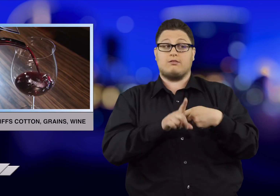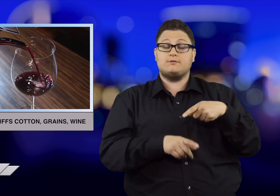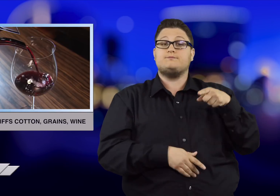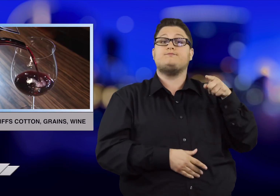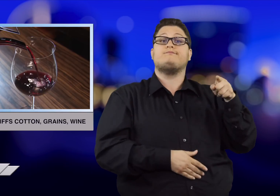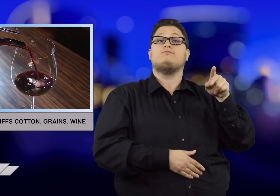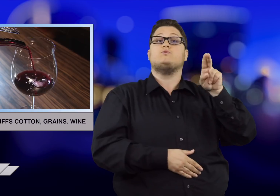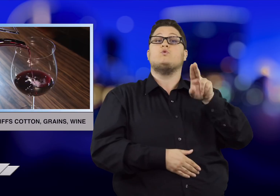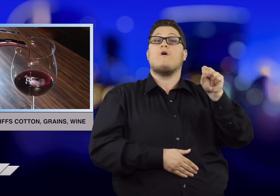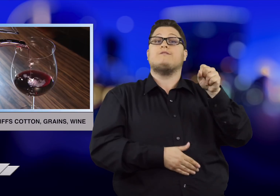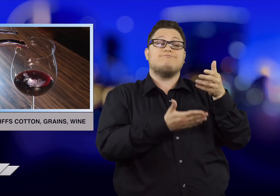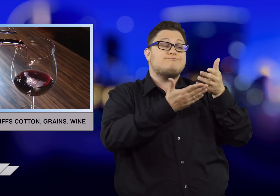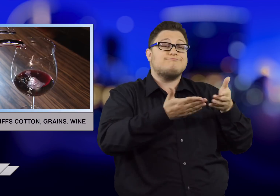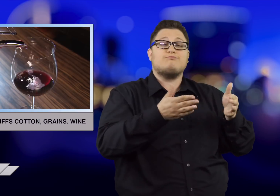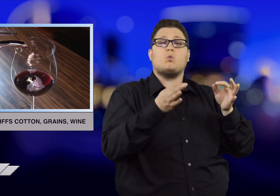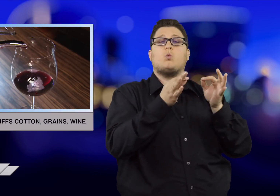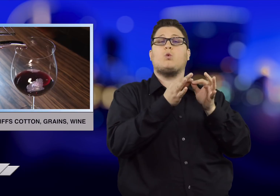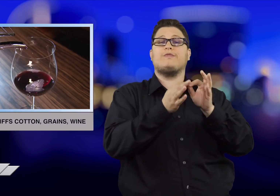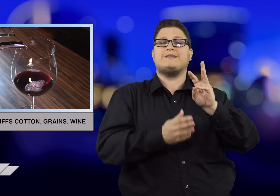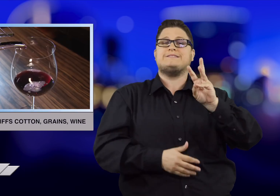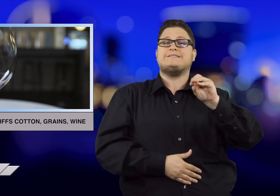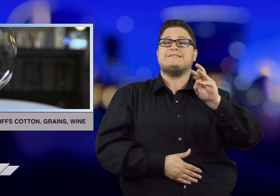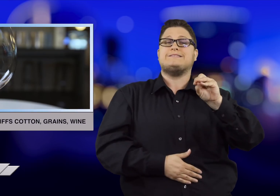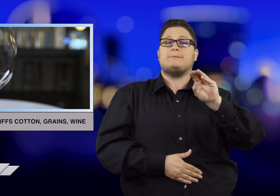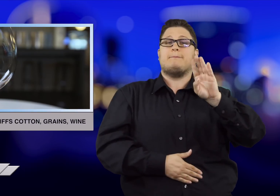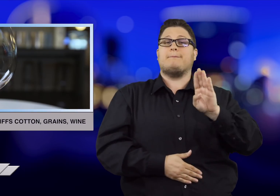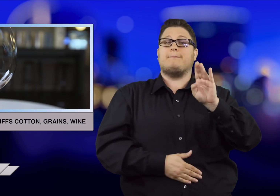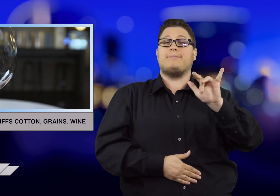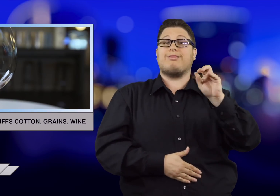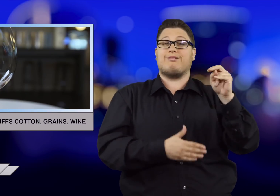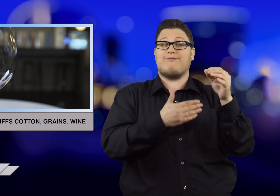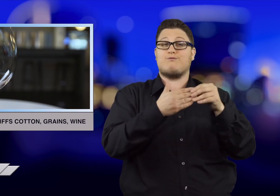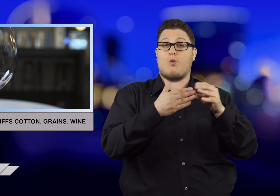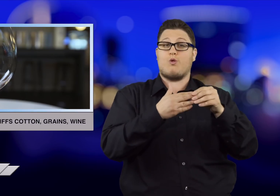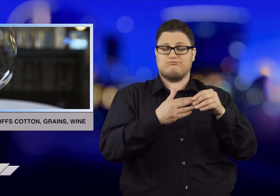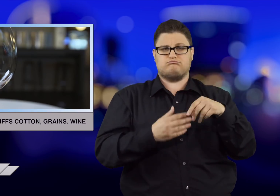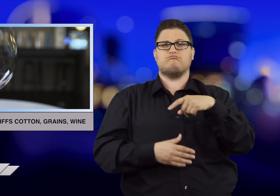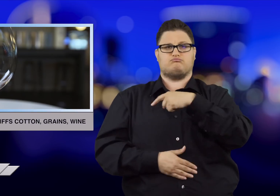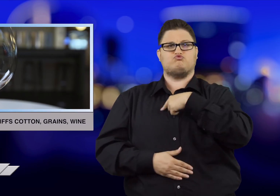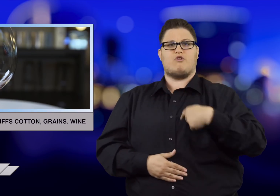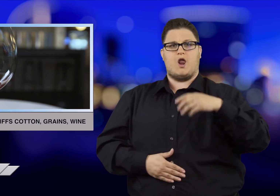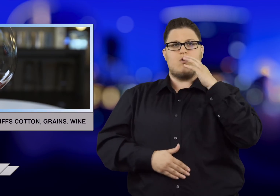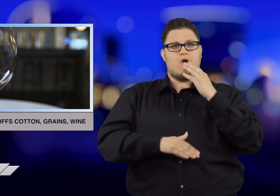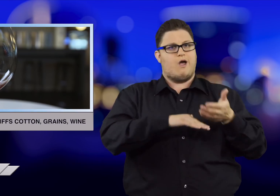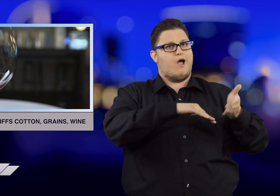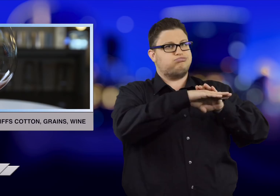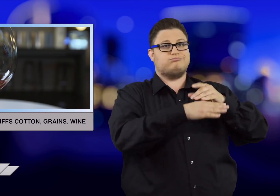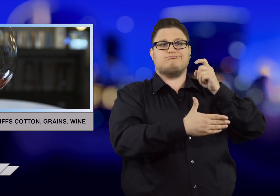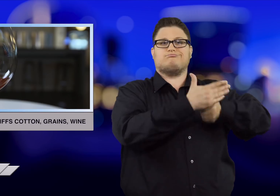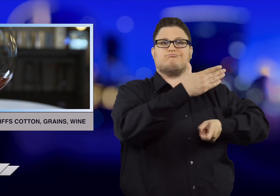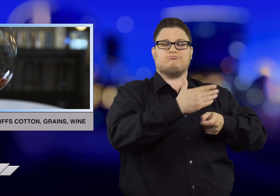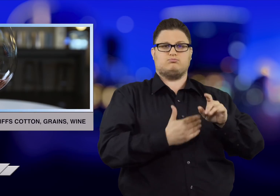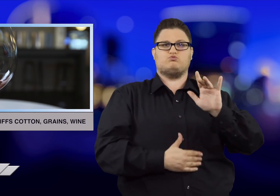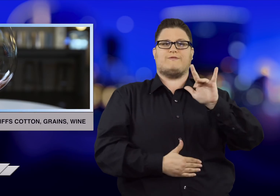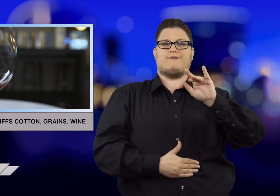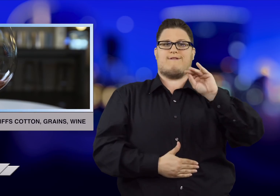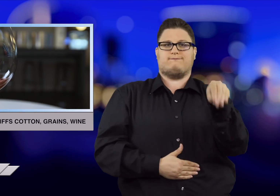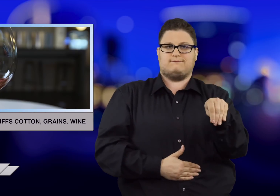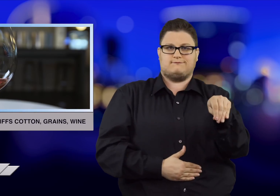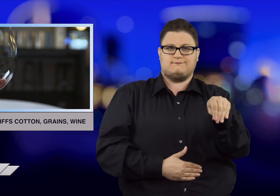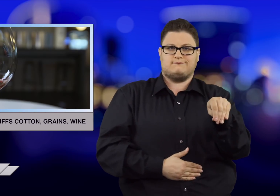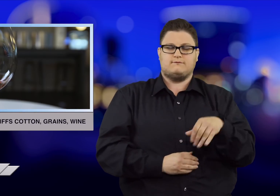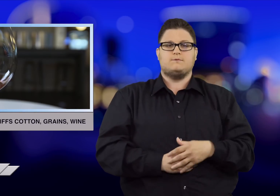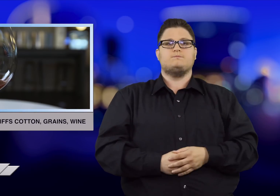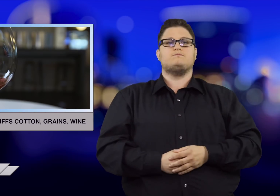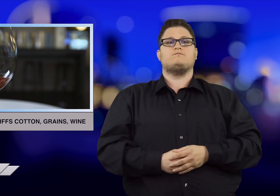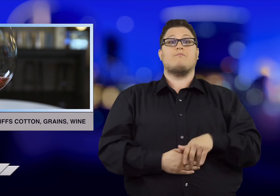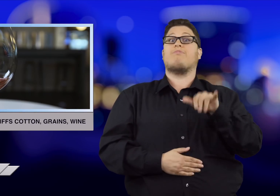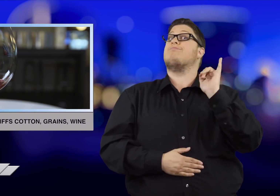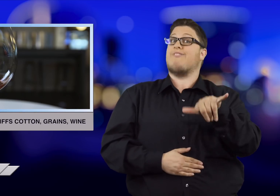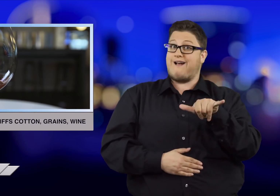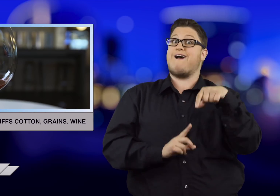Starting next month, China raised tariffs on to 25 percent on $60 billion worth of US goods.